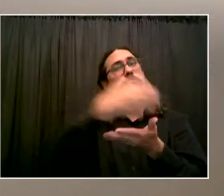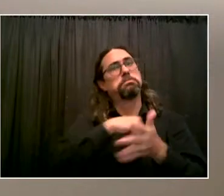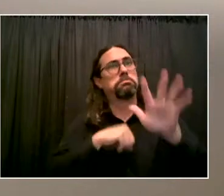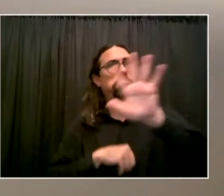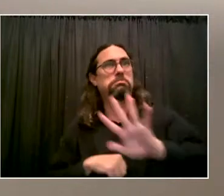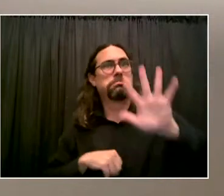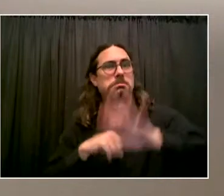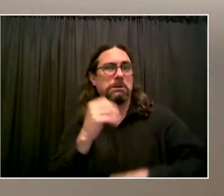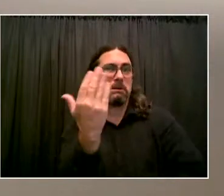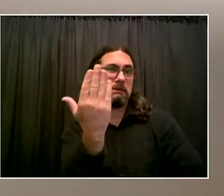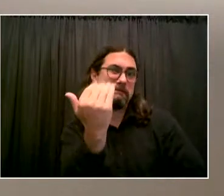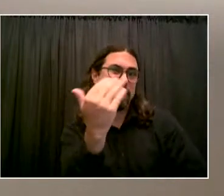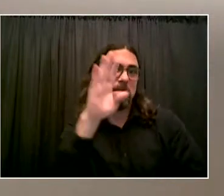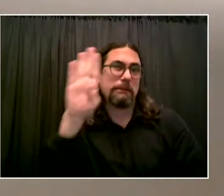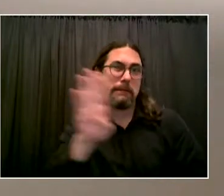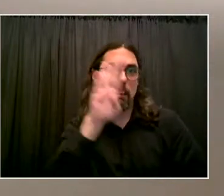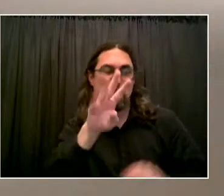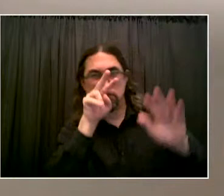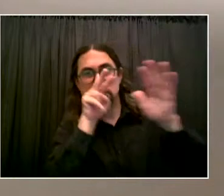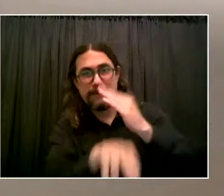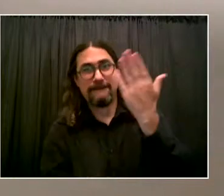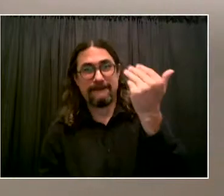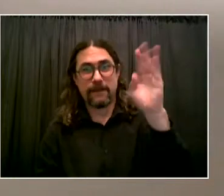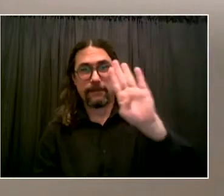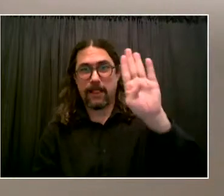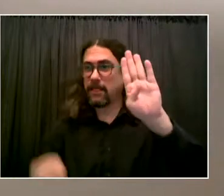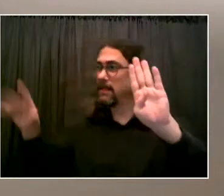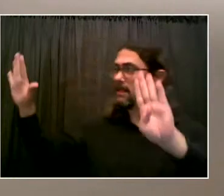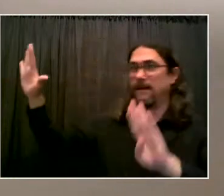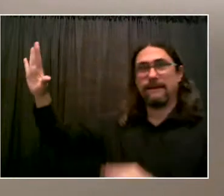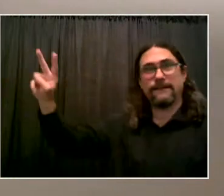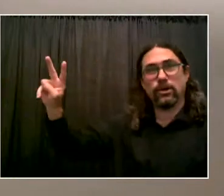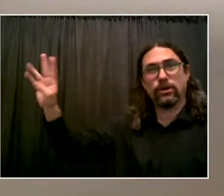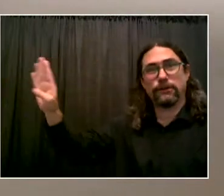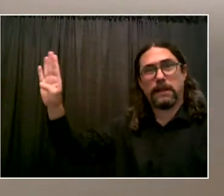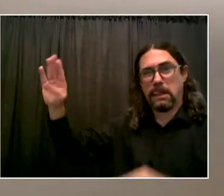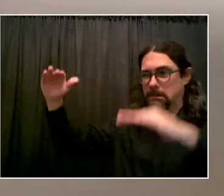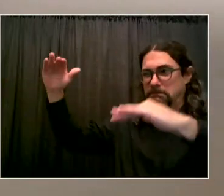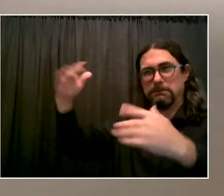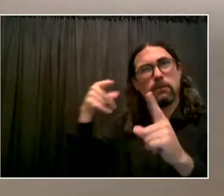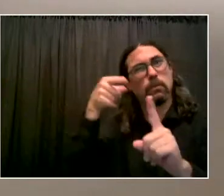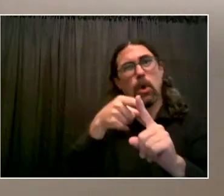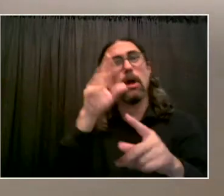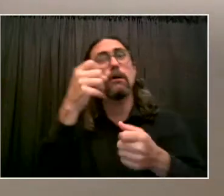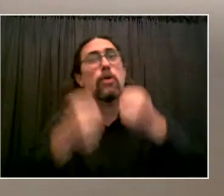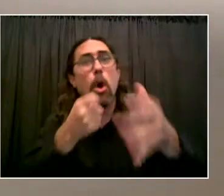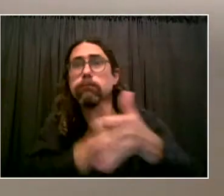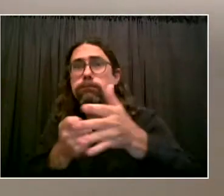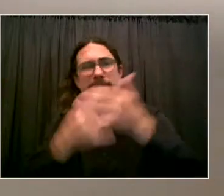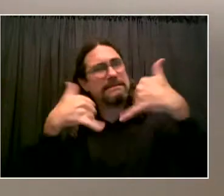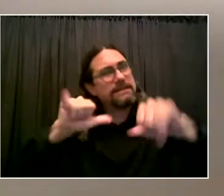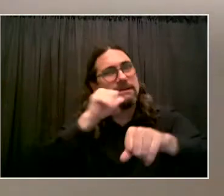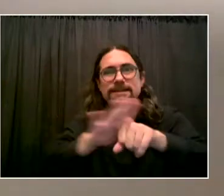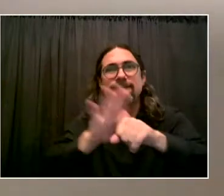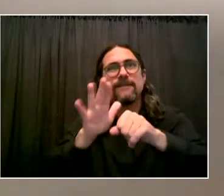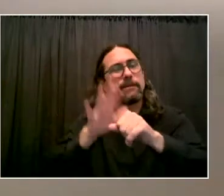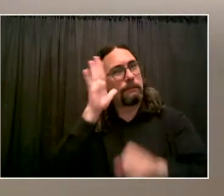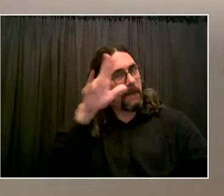IMPROVING CAPACITY, ALL OF THAT NEEDS TO BE FUNDED OUT OF THE CAPITAL PLAN.